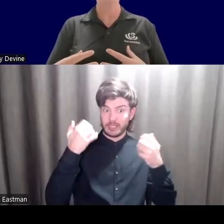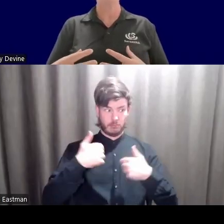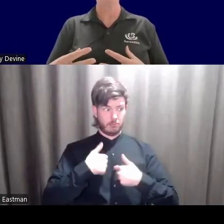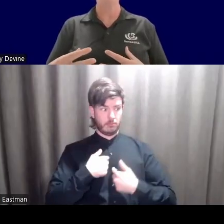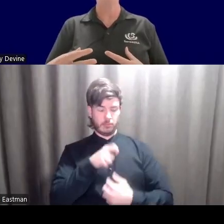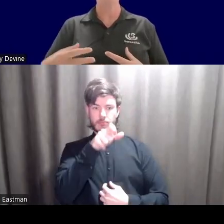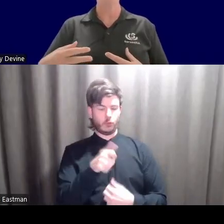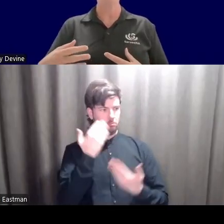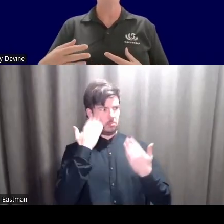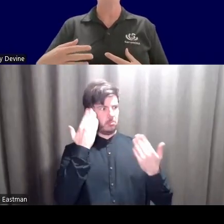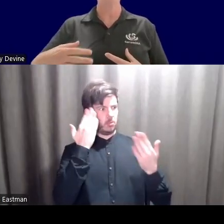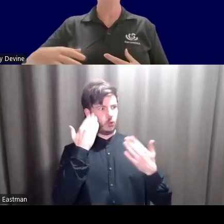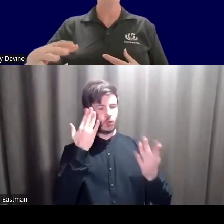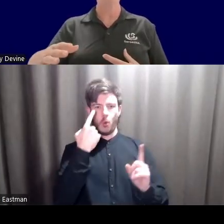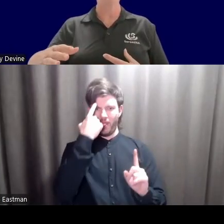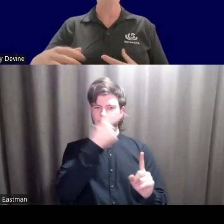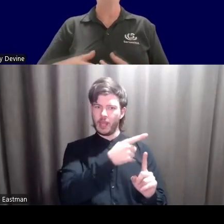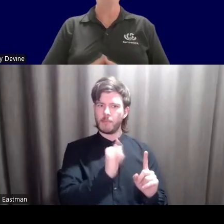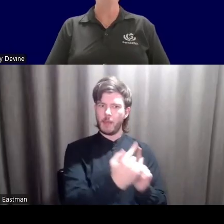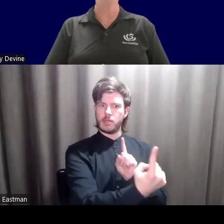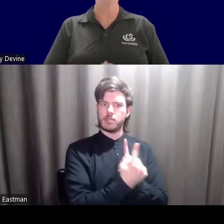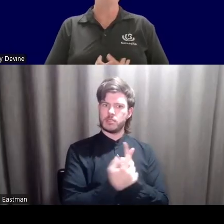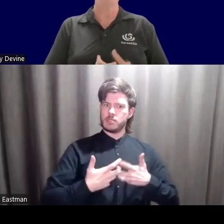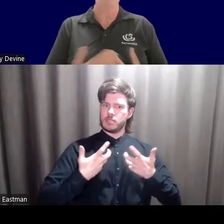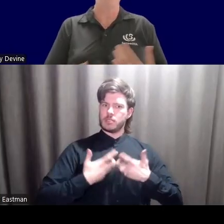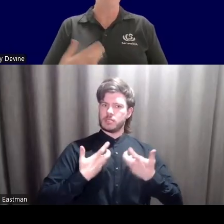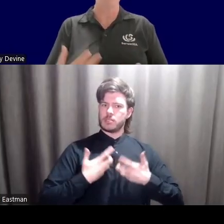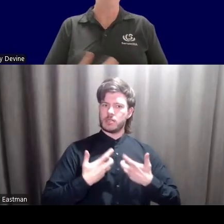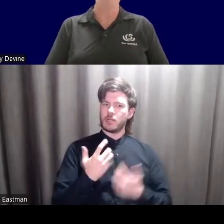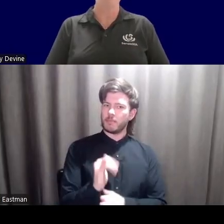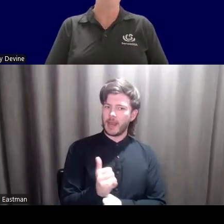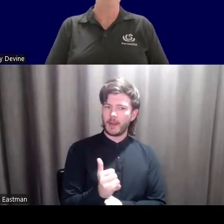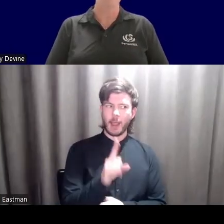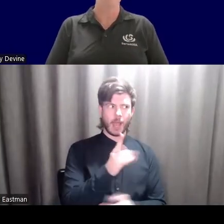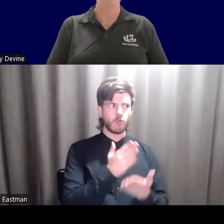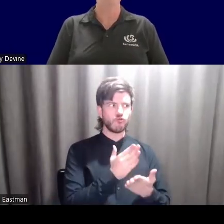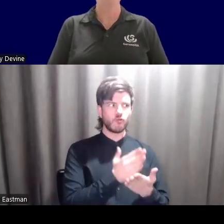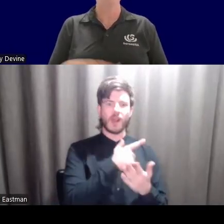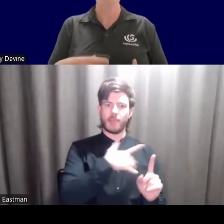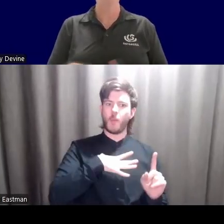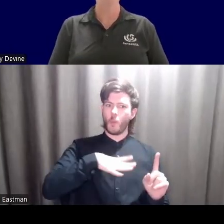positioning required to be able to attempt to give information whilst keeping themselves safe and